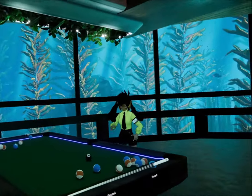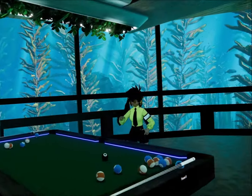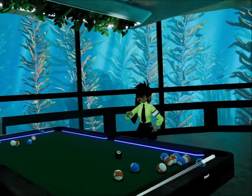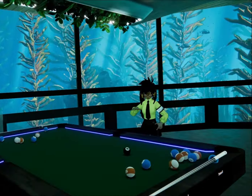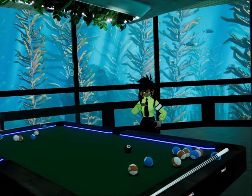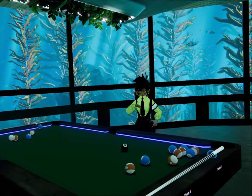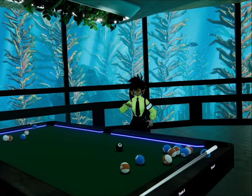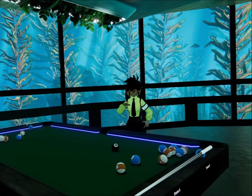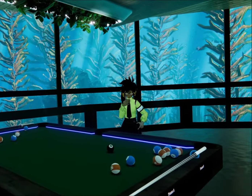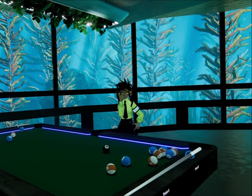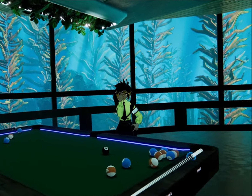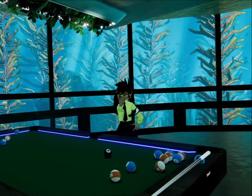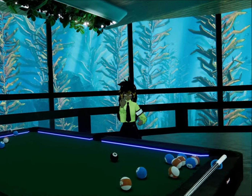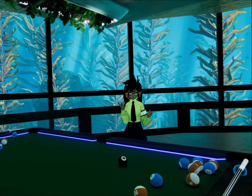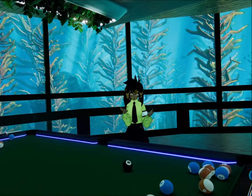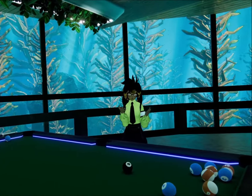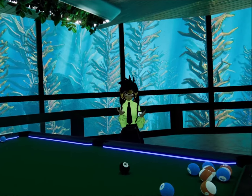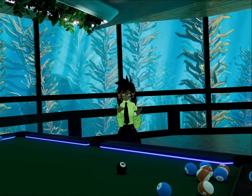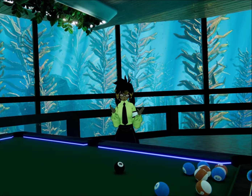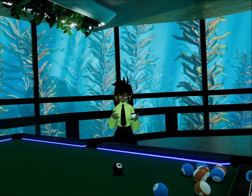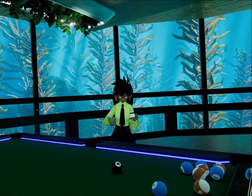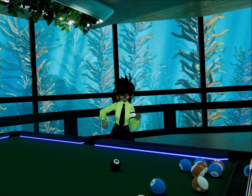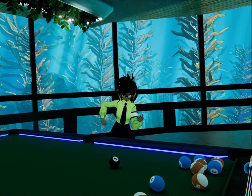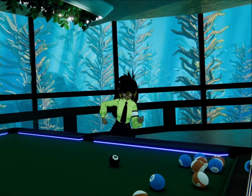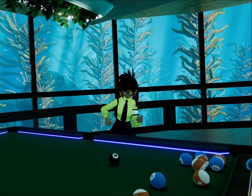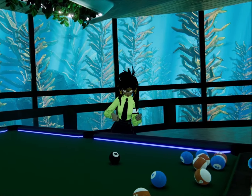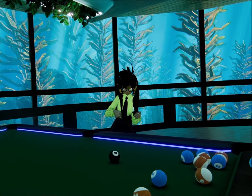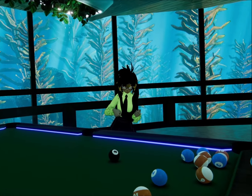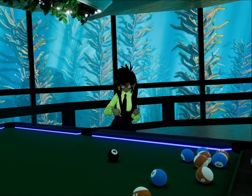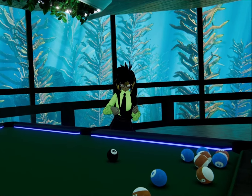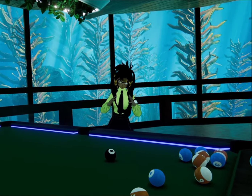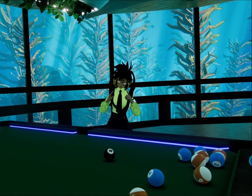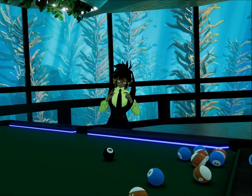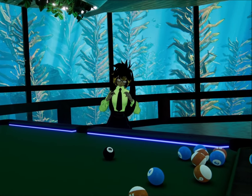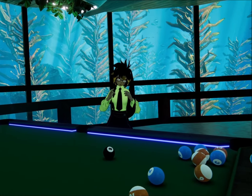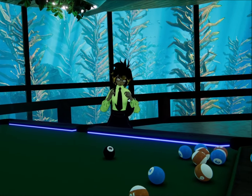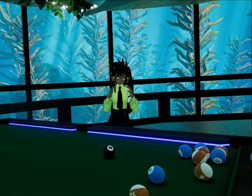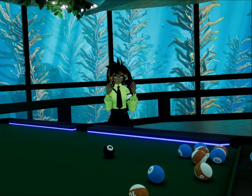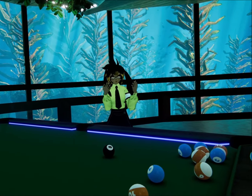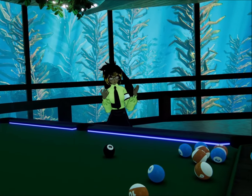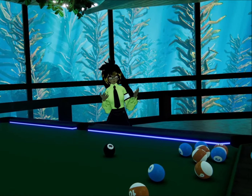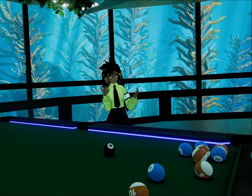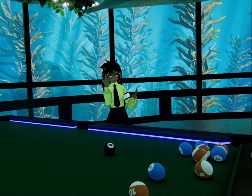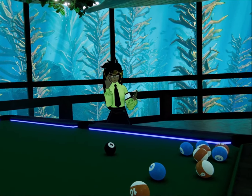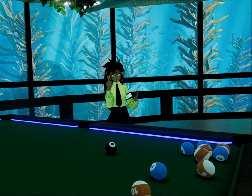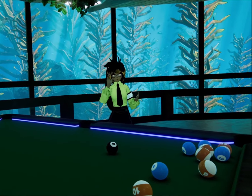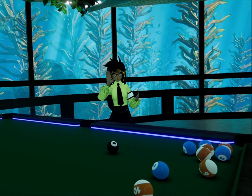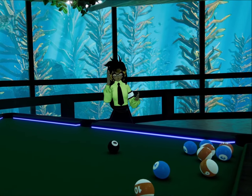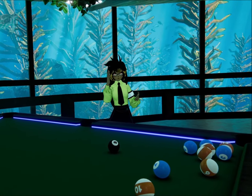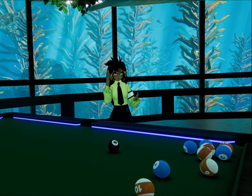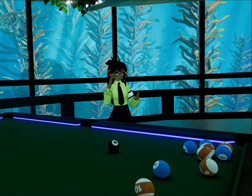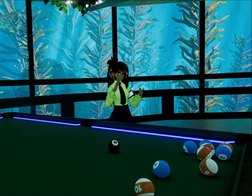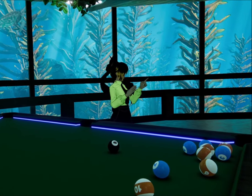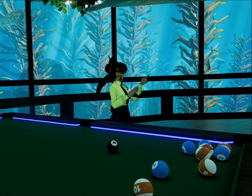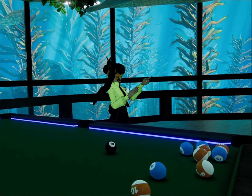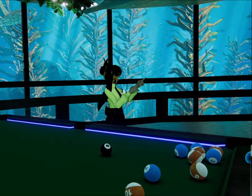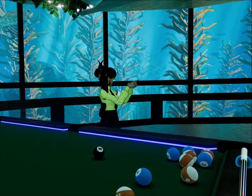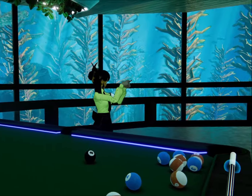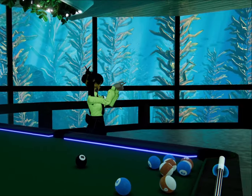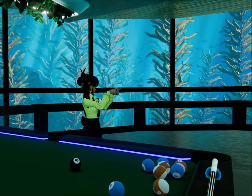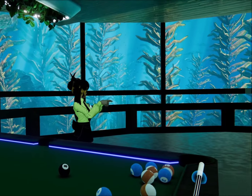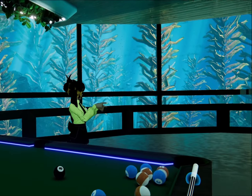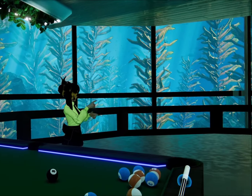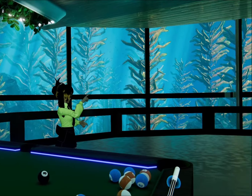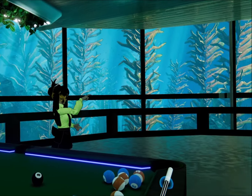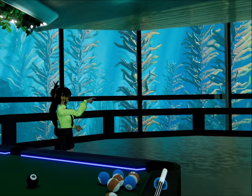This area has a snooker. You can play or relax. It has the mirror over there on the wall